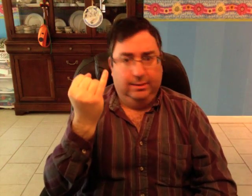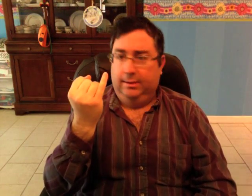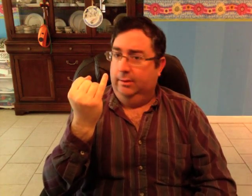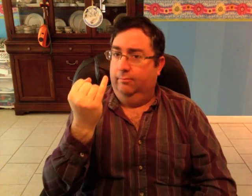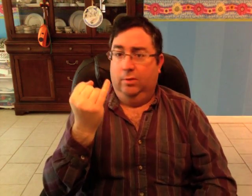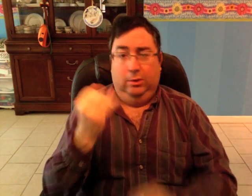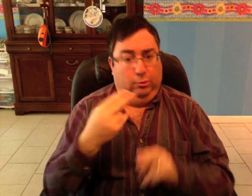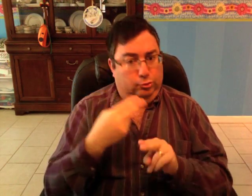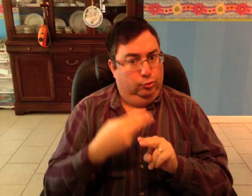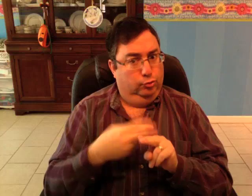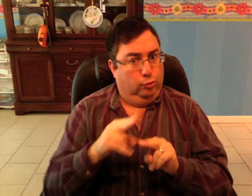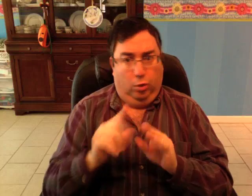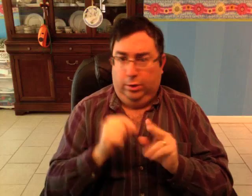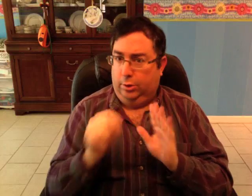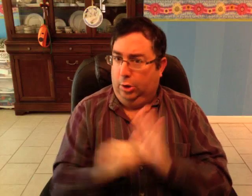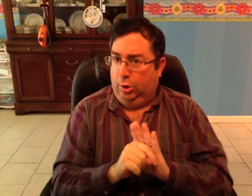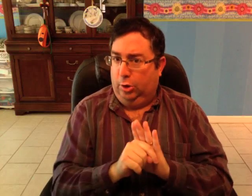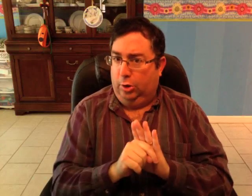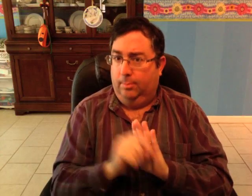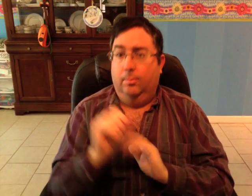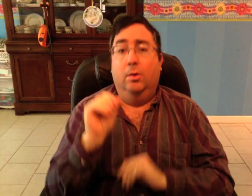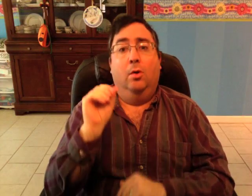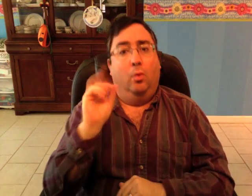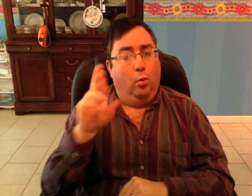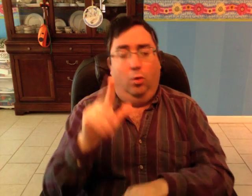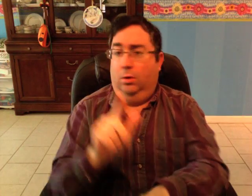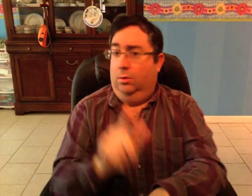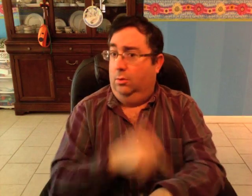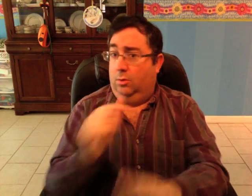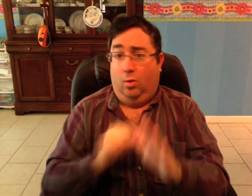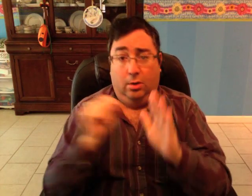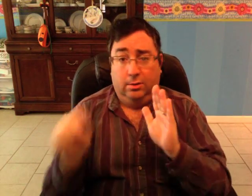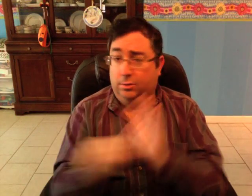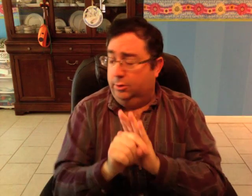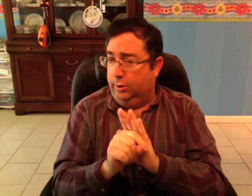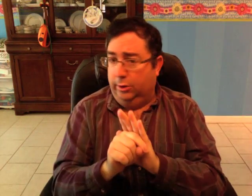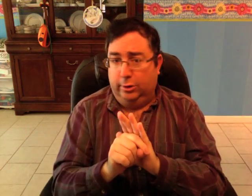in the short term or the long term.